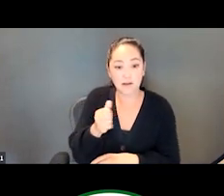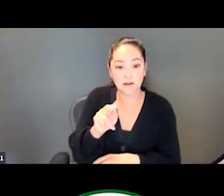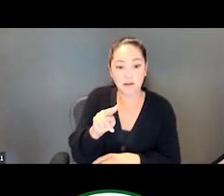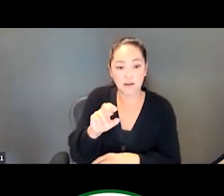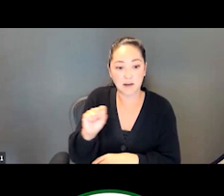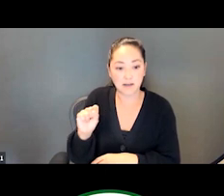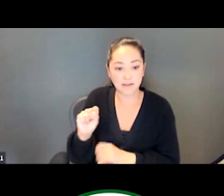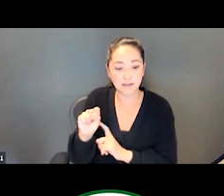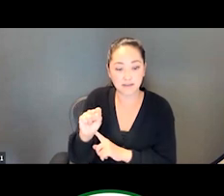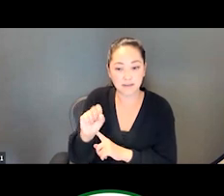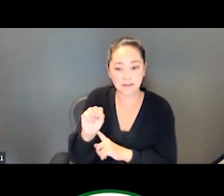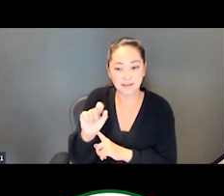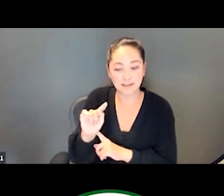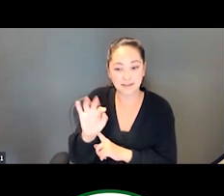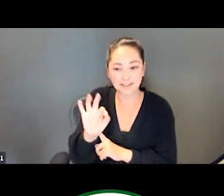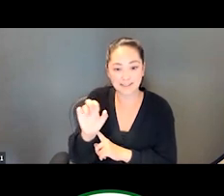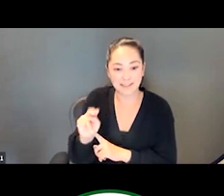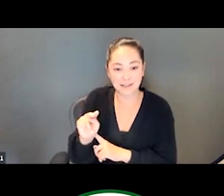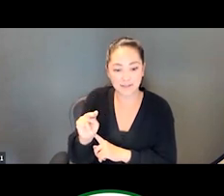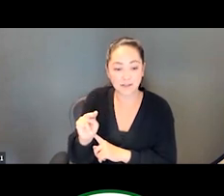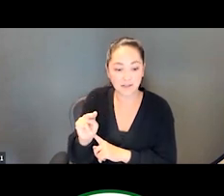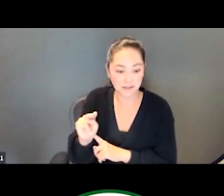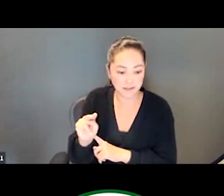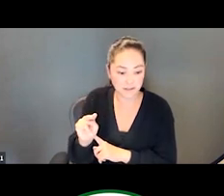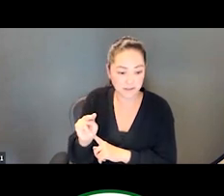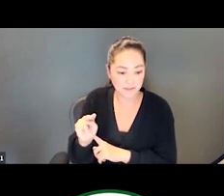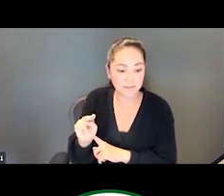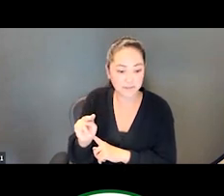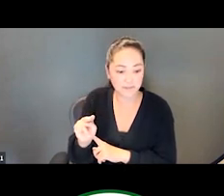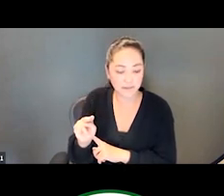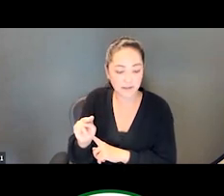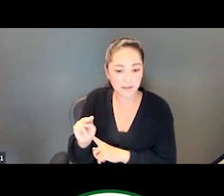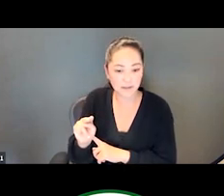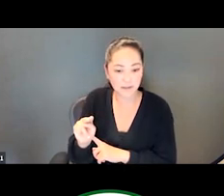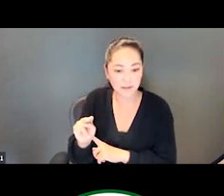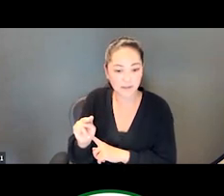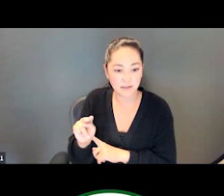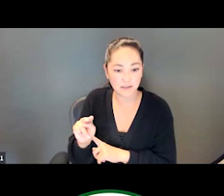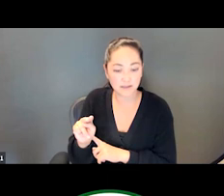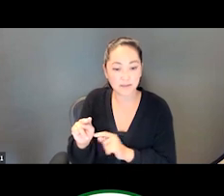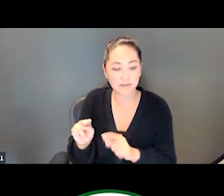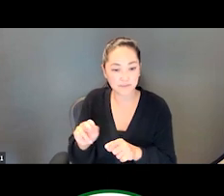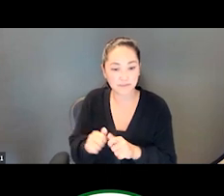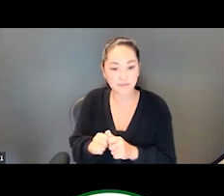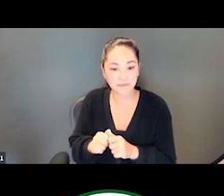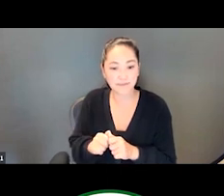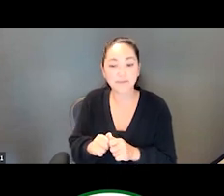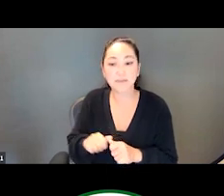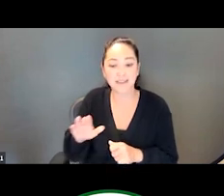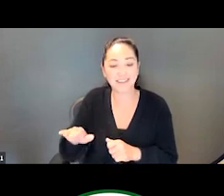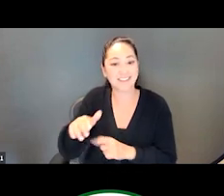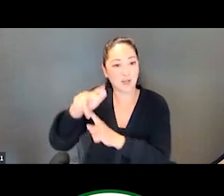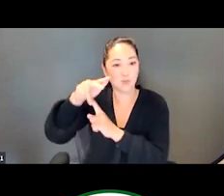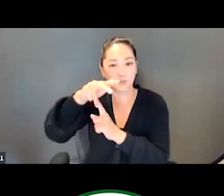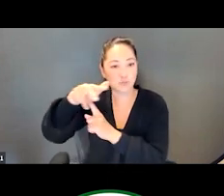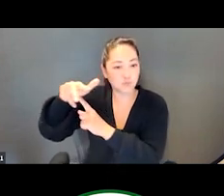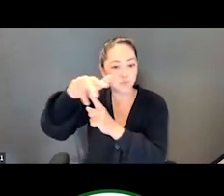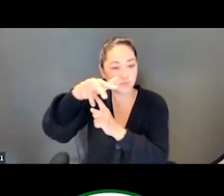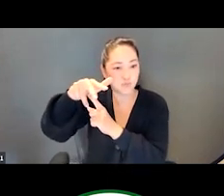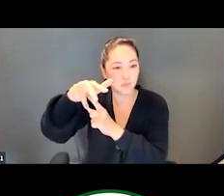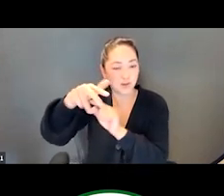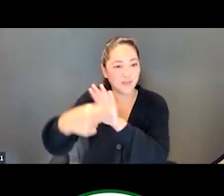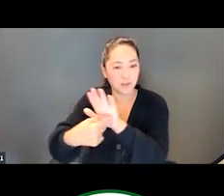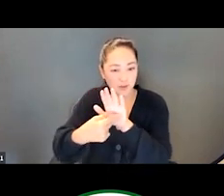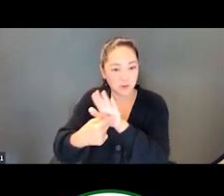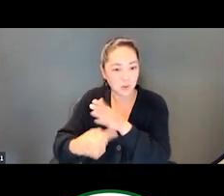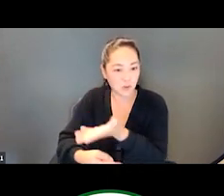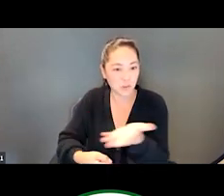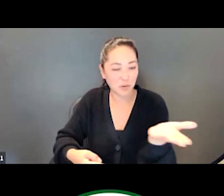national parks that are that memory or that bring us landscape that is beyond what we